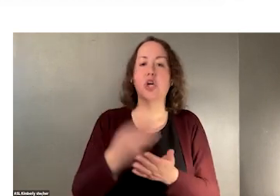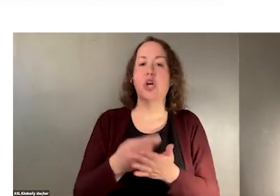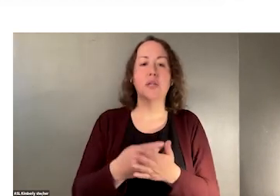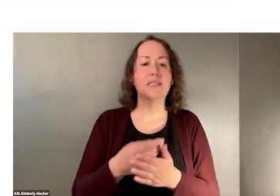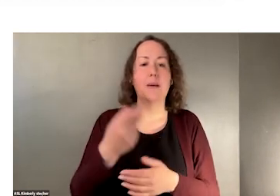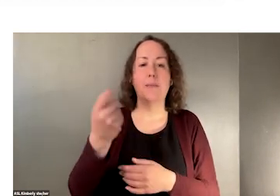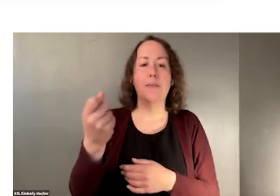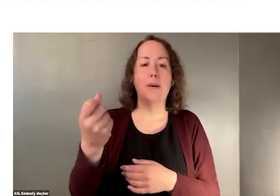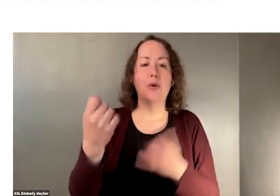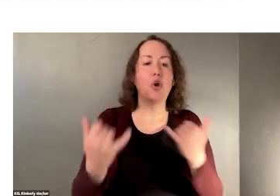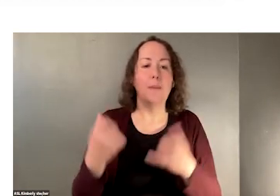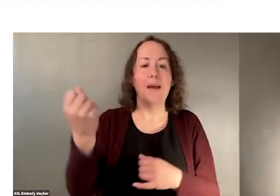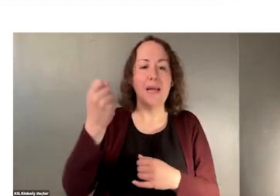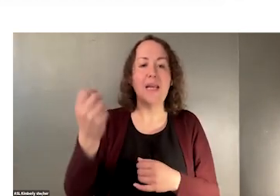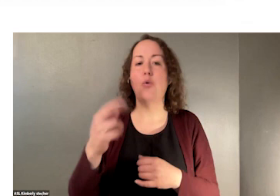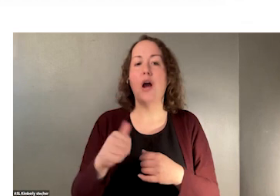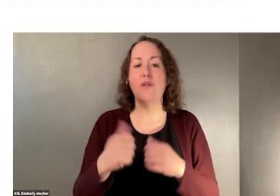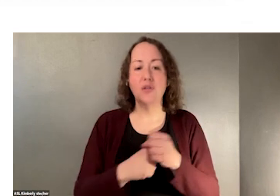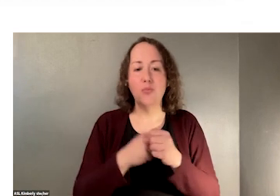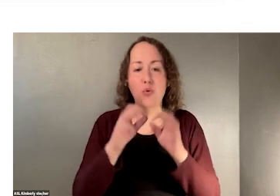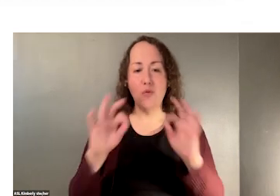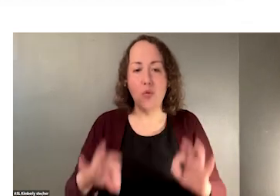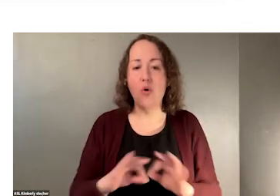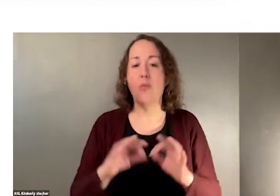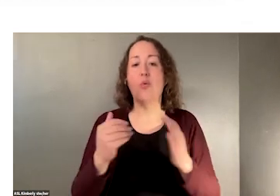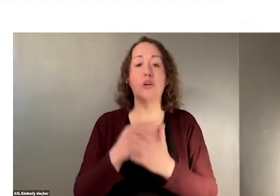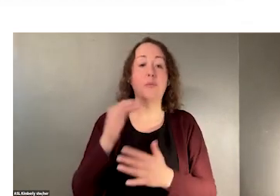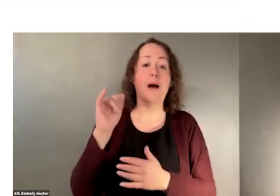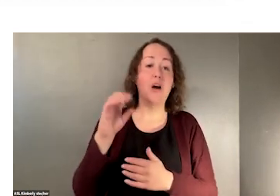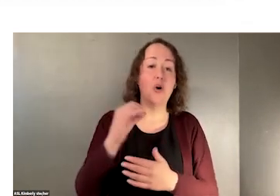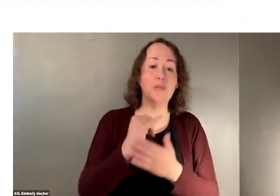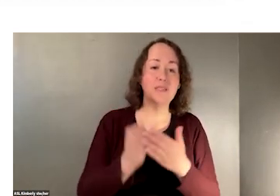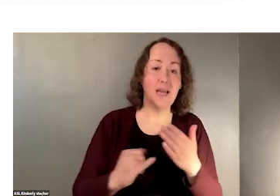to SciENcv, we will automatically add the ORCID identifier to the form for you.